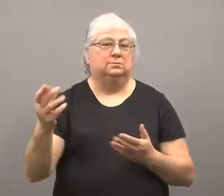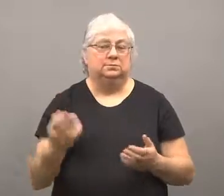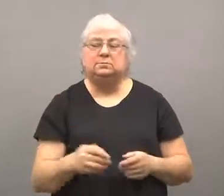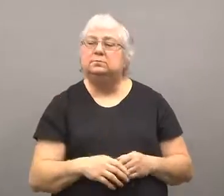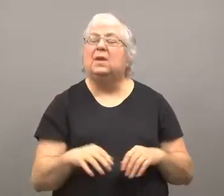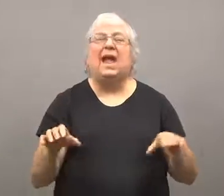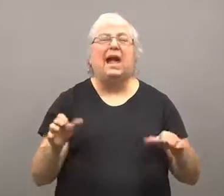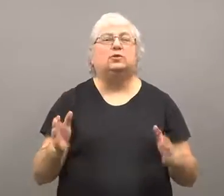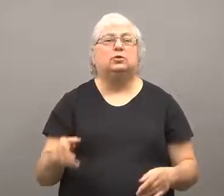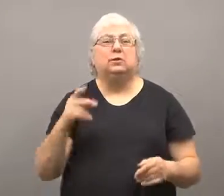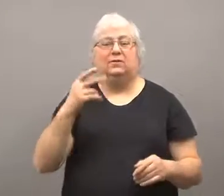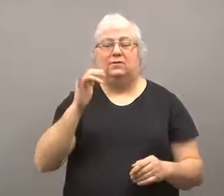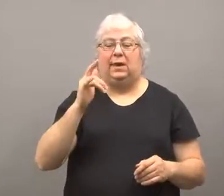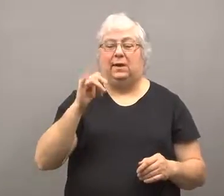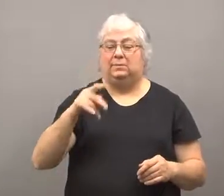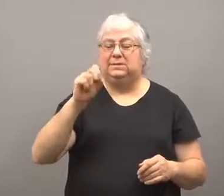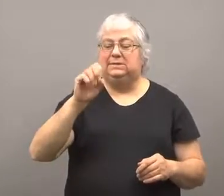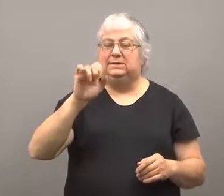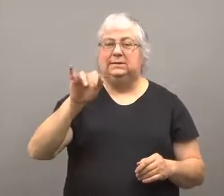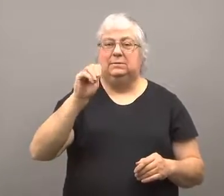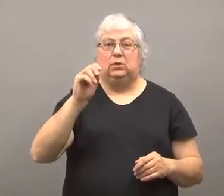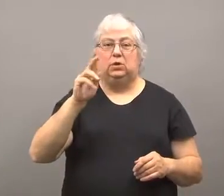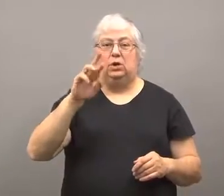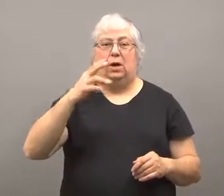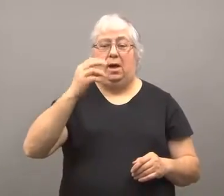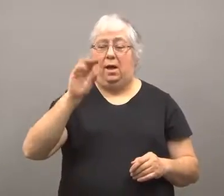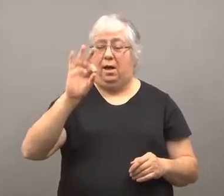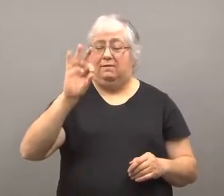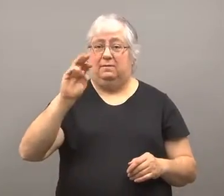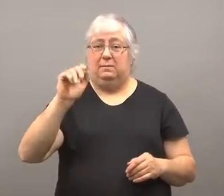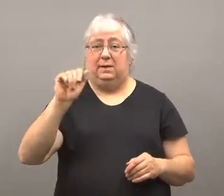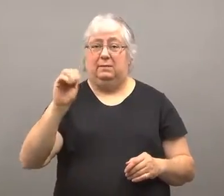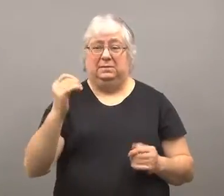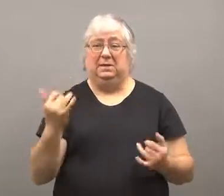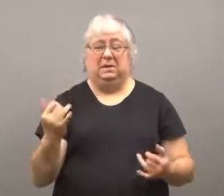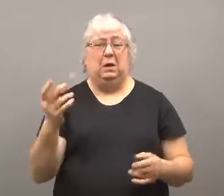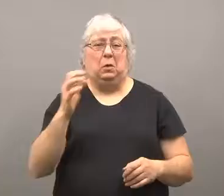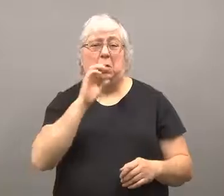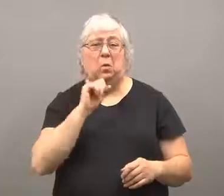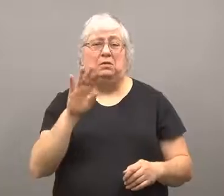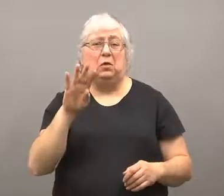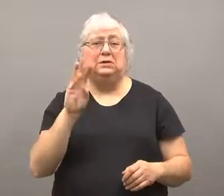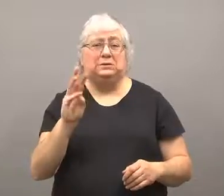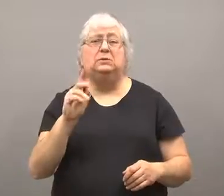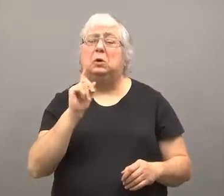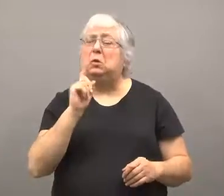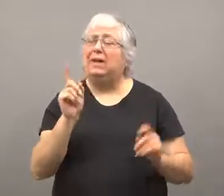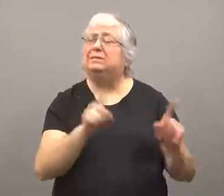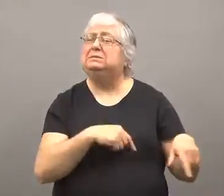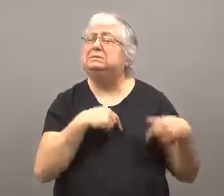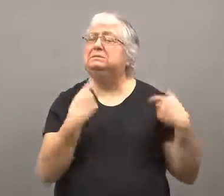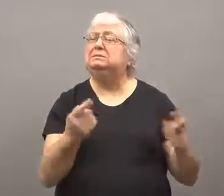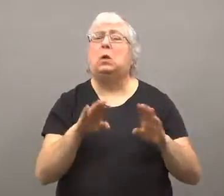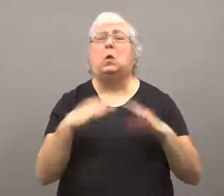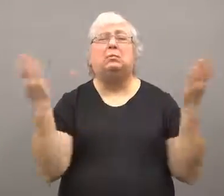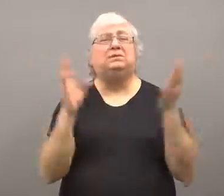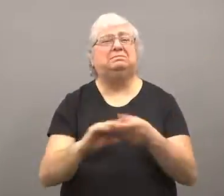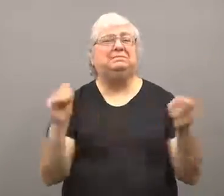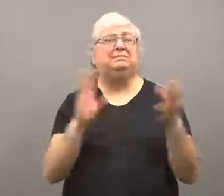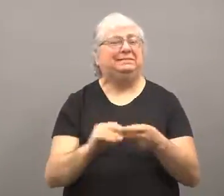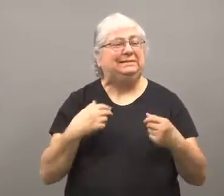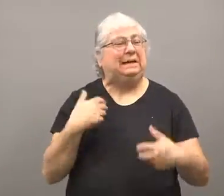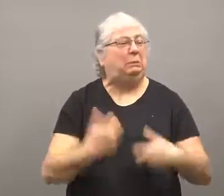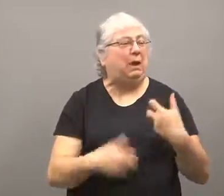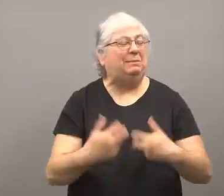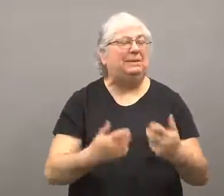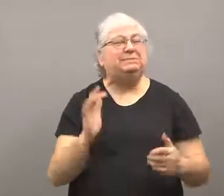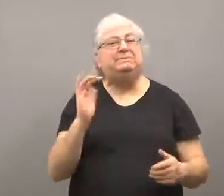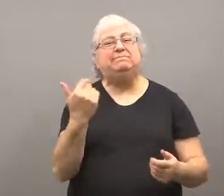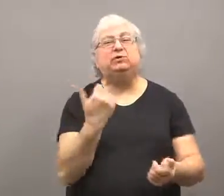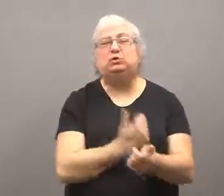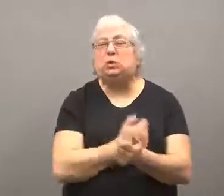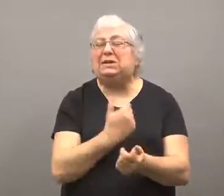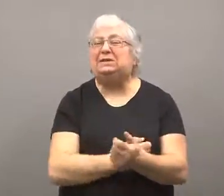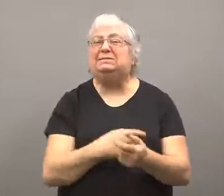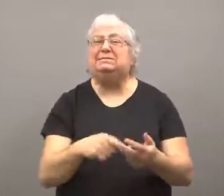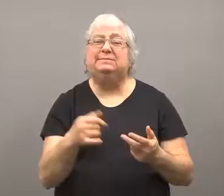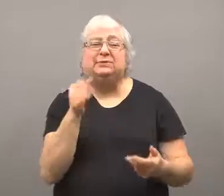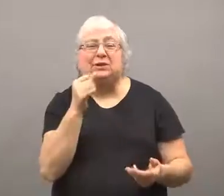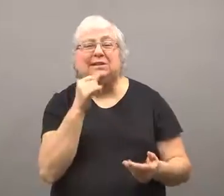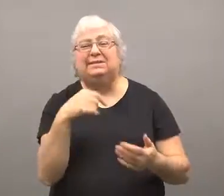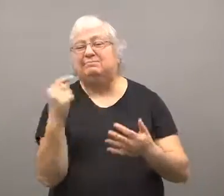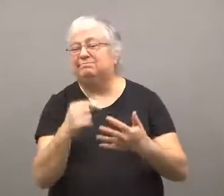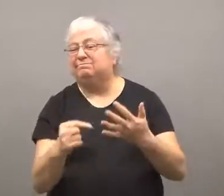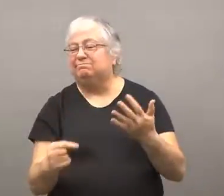Actor Phillip Seymour Hoffman, 46,